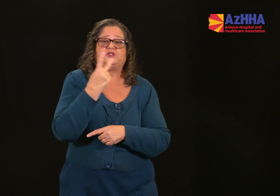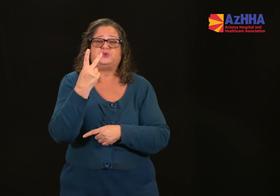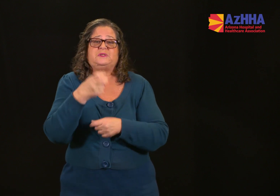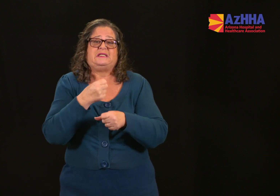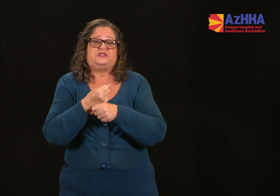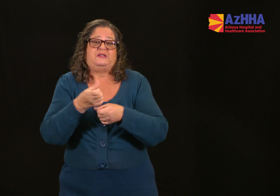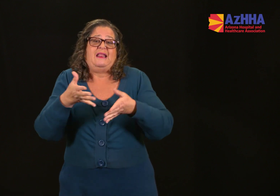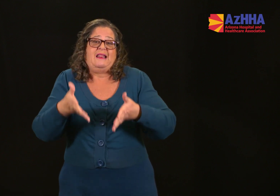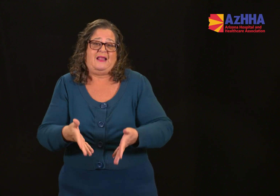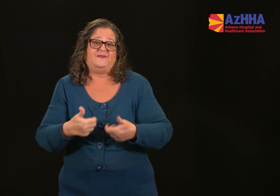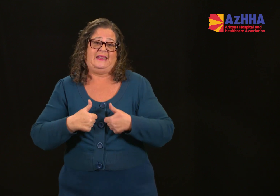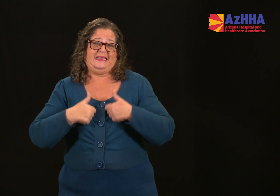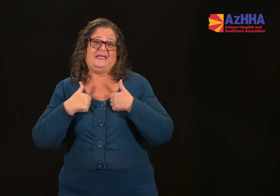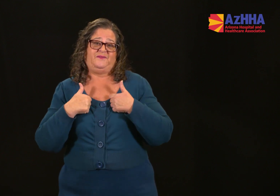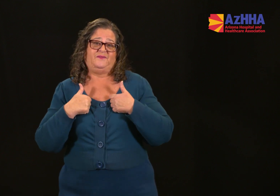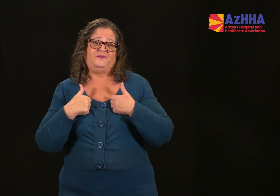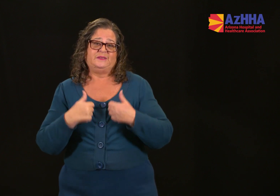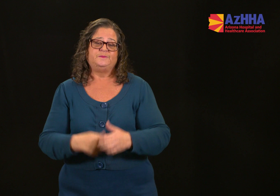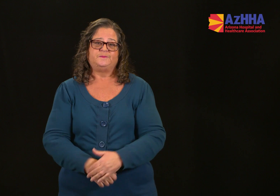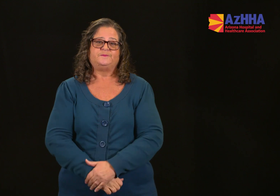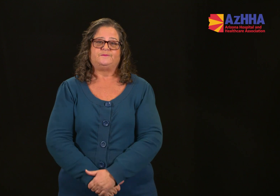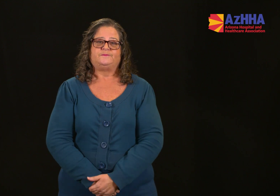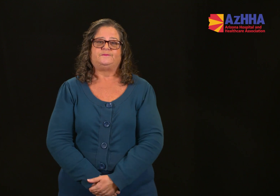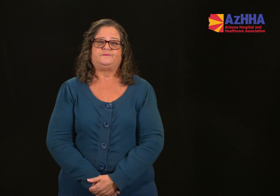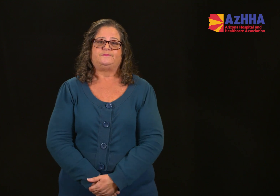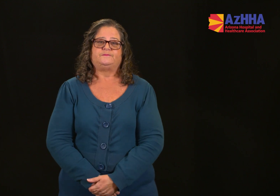or two more years to live.